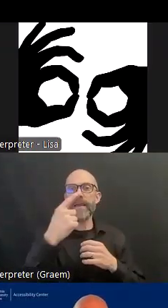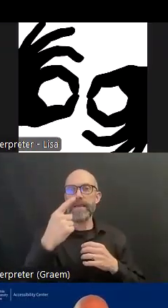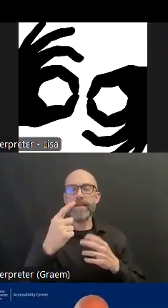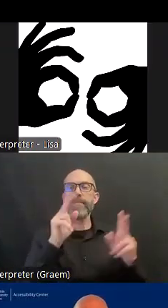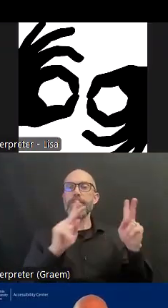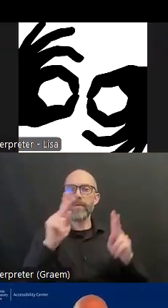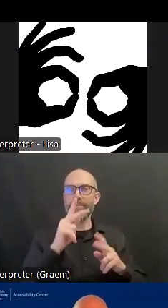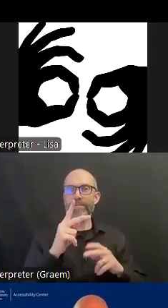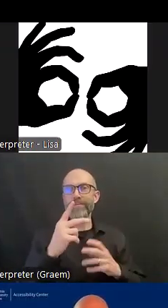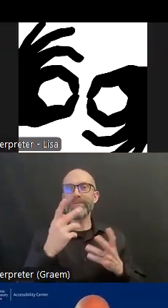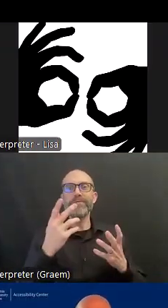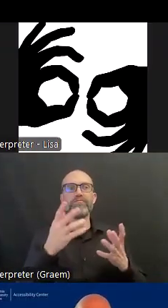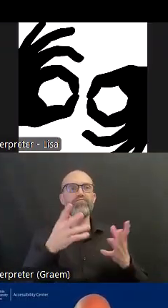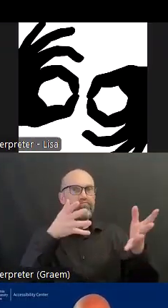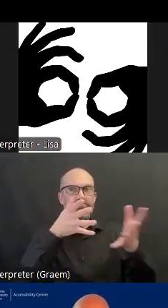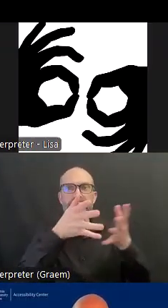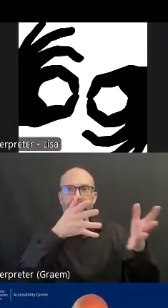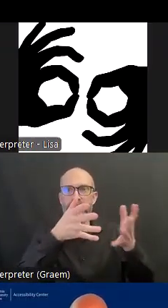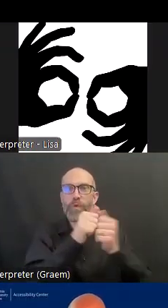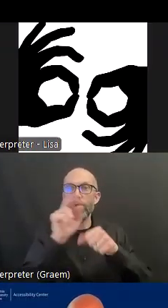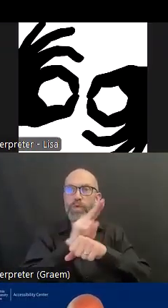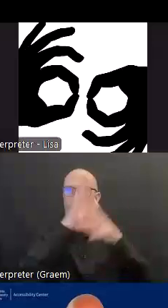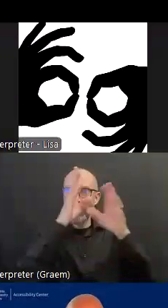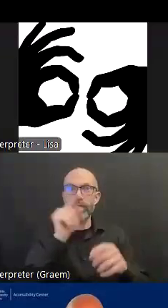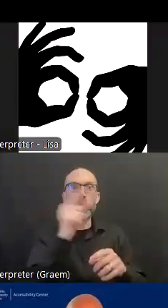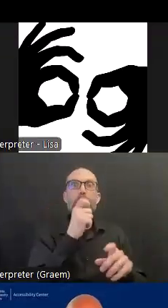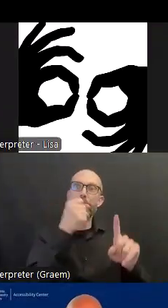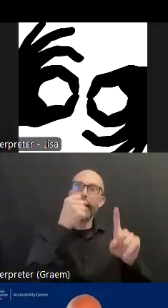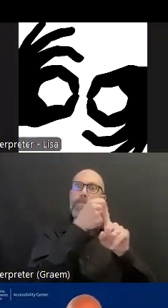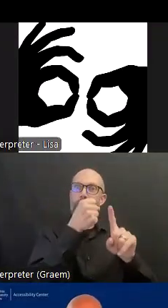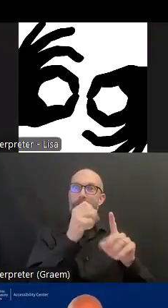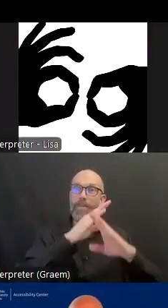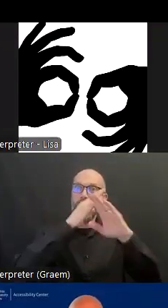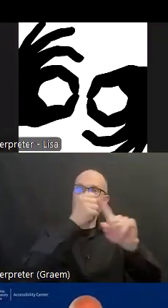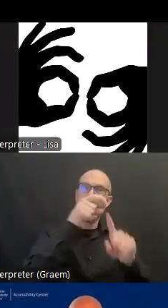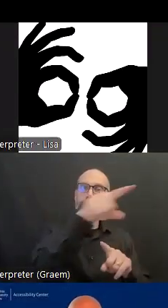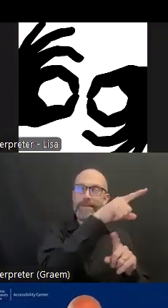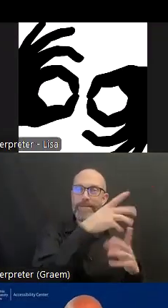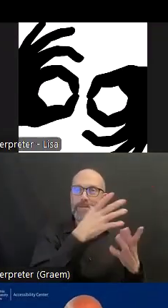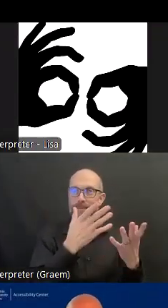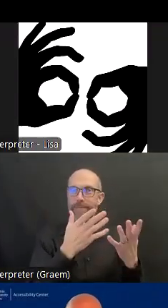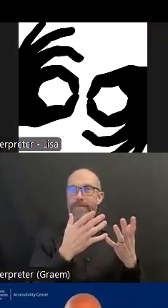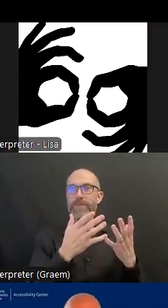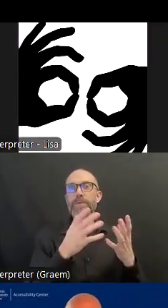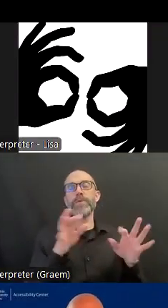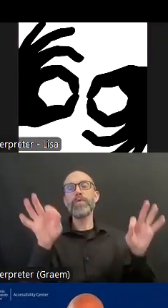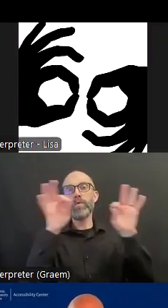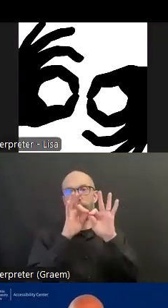are on the front lines talking to the users that might be impacted by a barrier. So it's really critical your staff